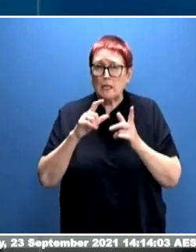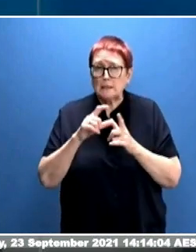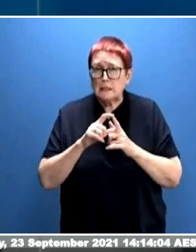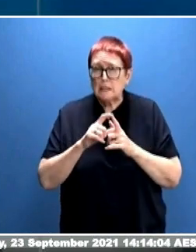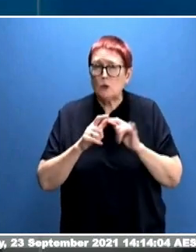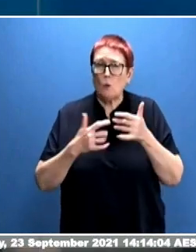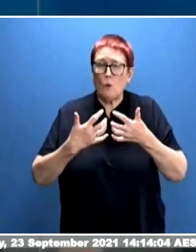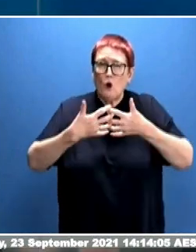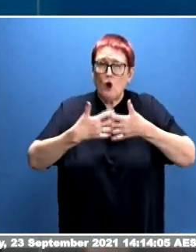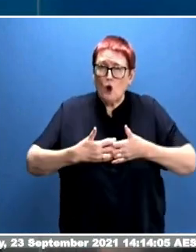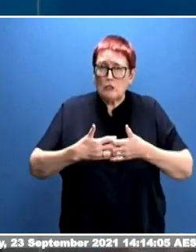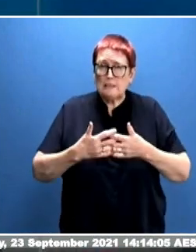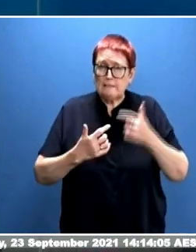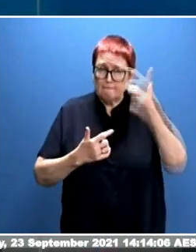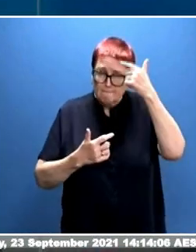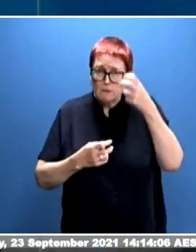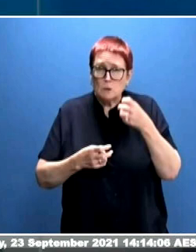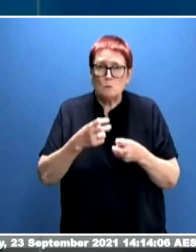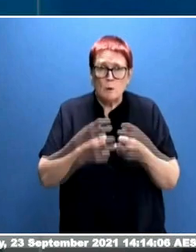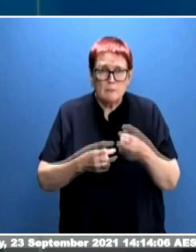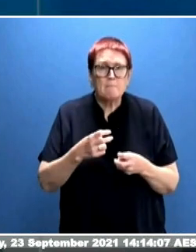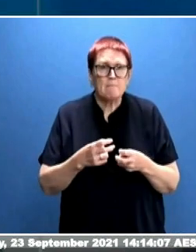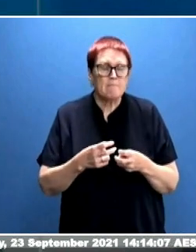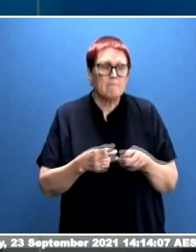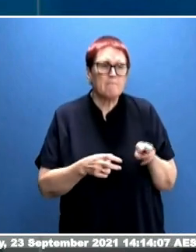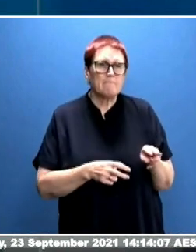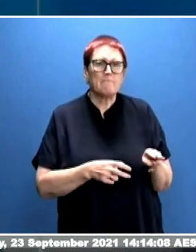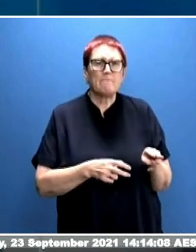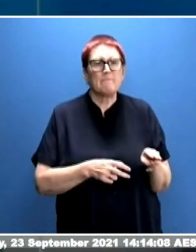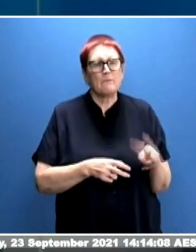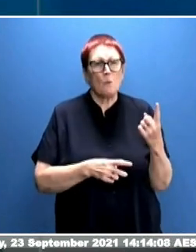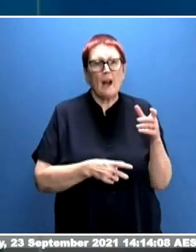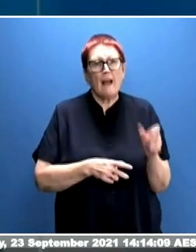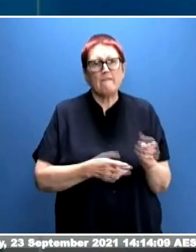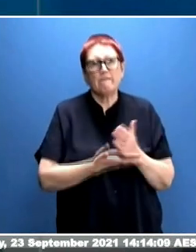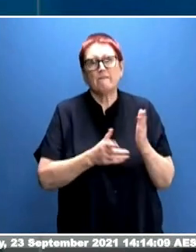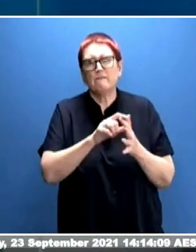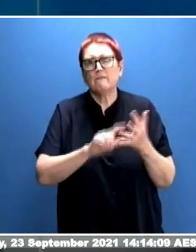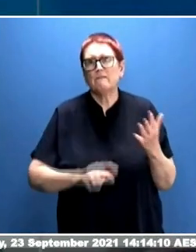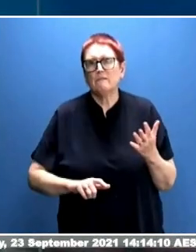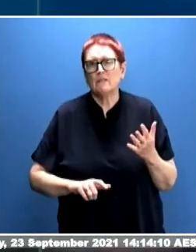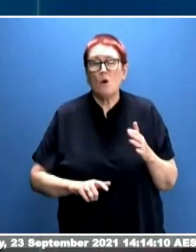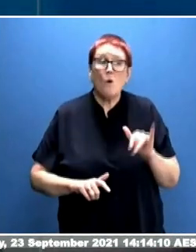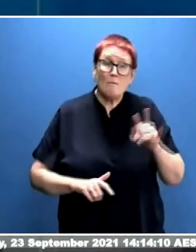disorders, but certainly also functional disabilities in the case of one young person, or mental health issues.